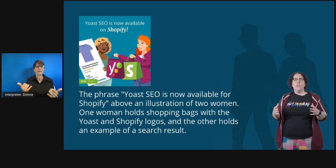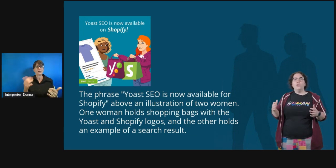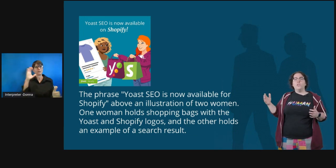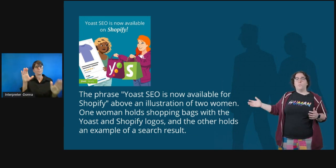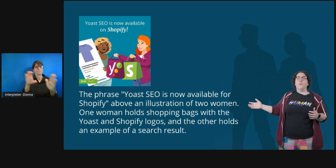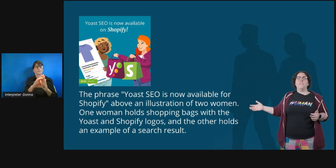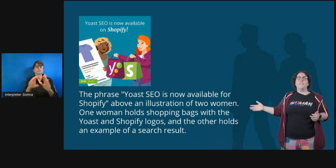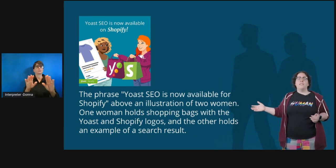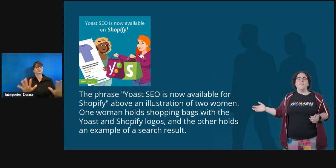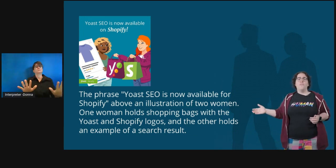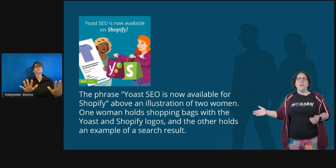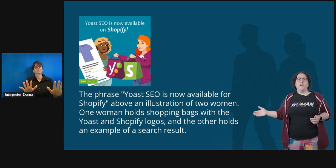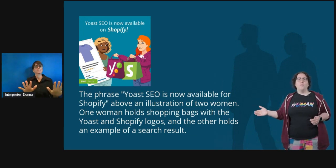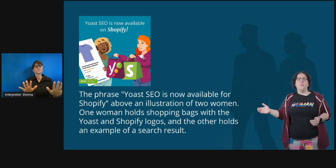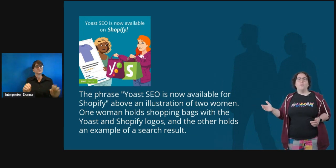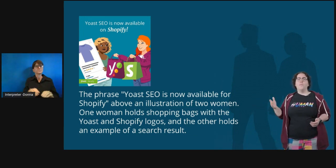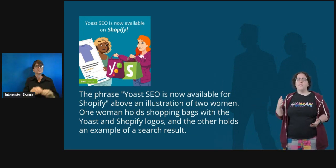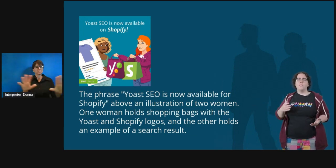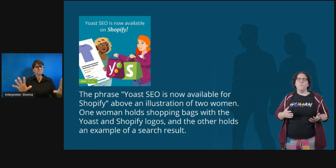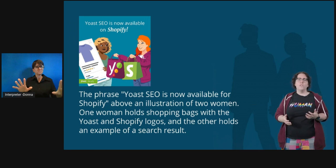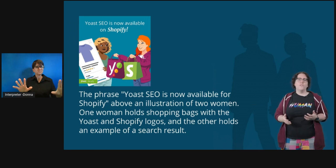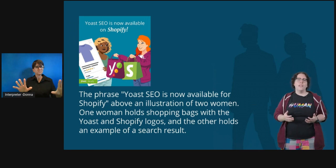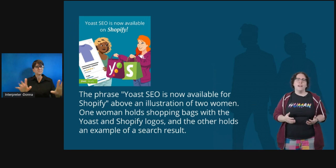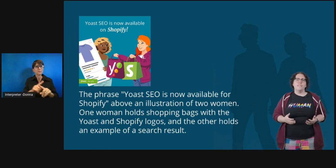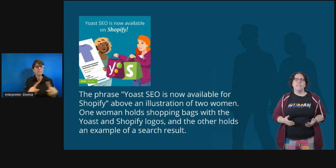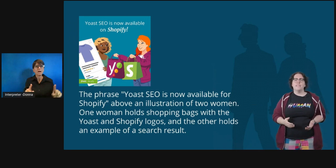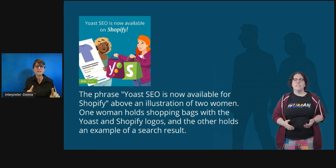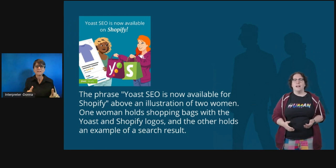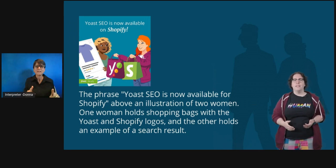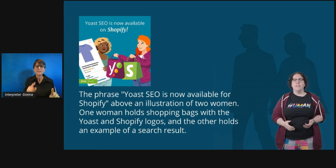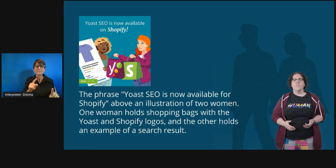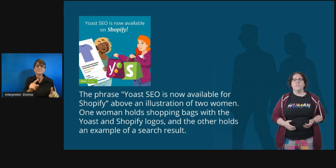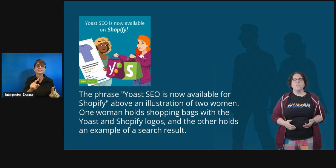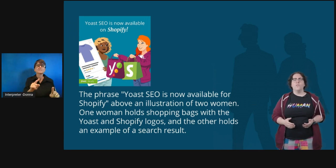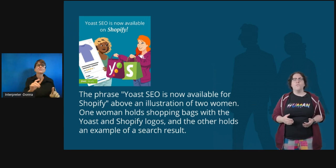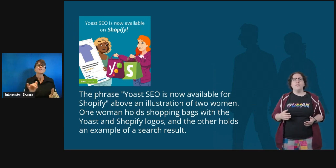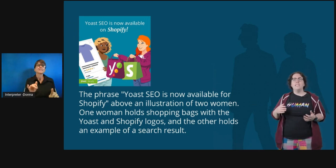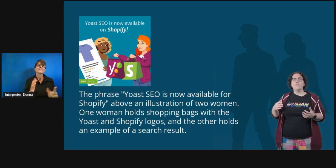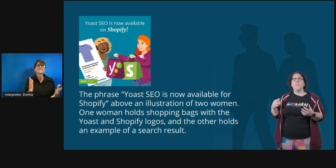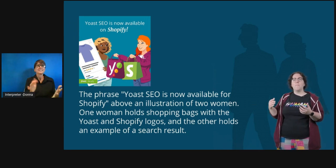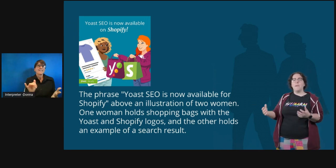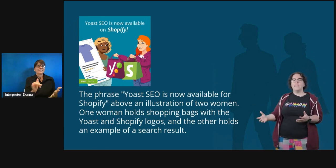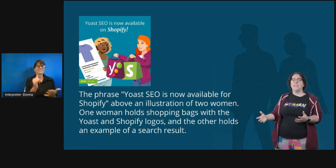You can prove this even further, but this is much of an art as it is a science, so filling in something basic